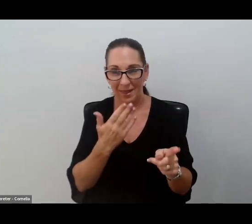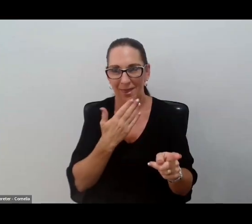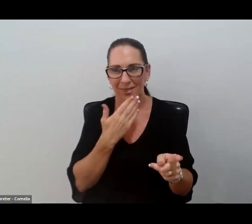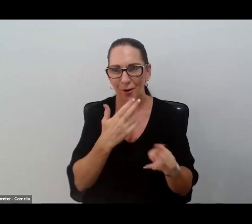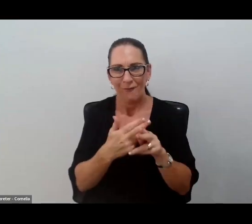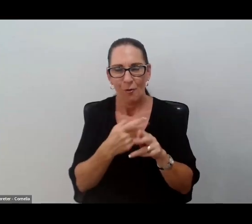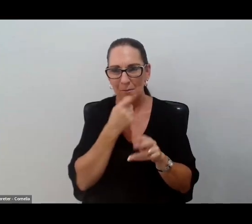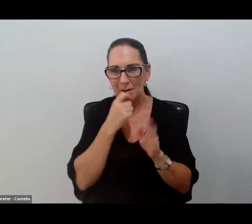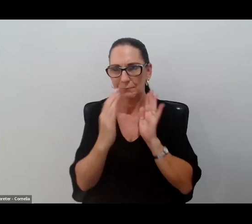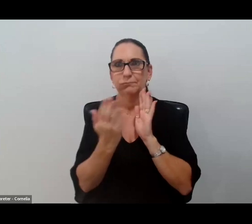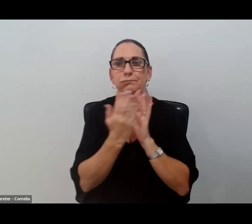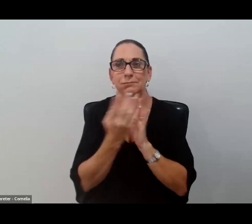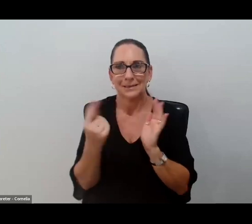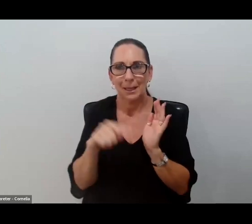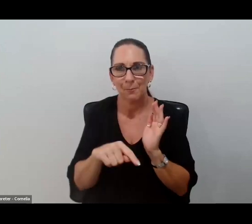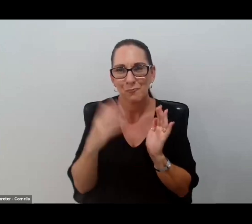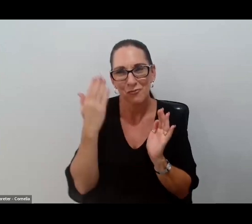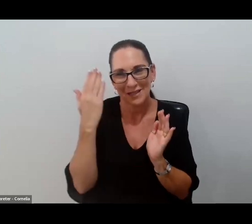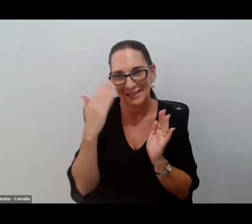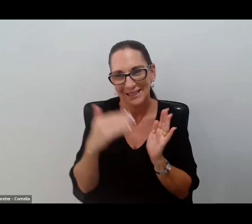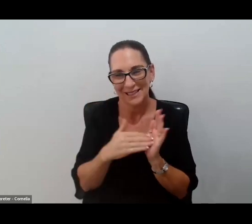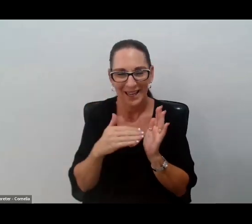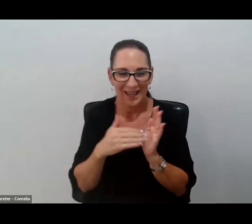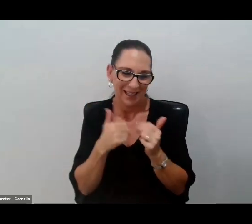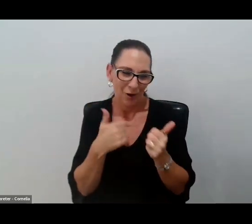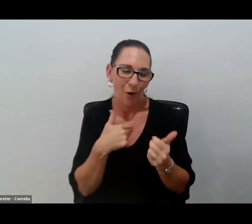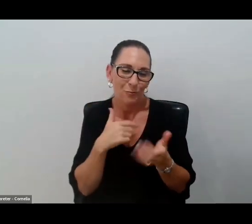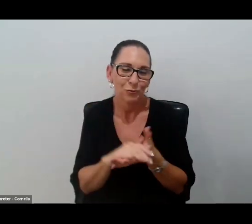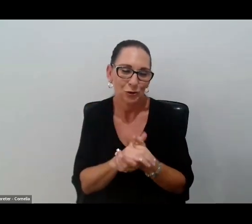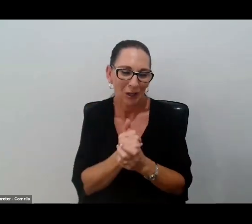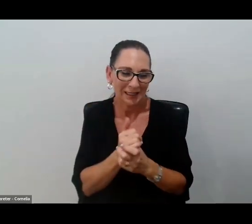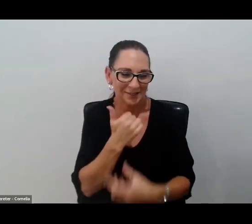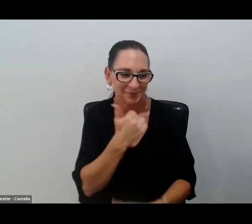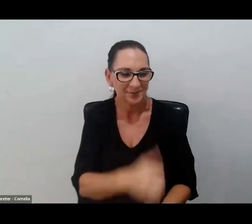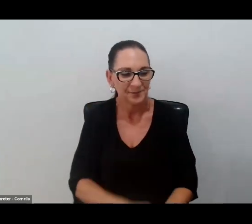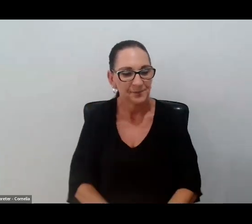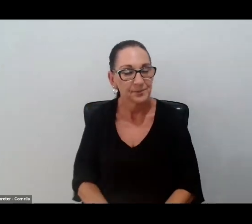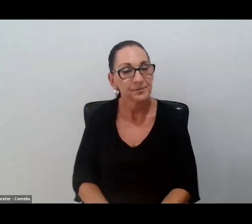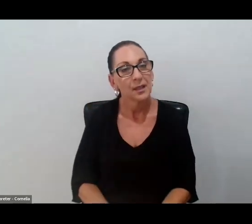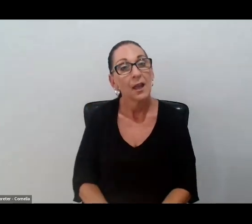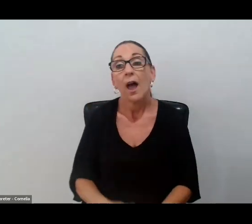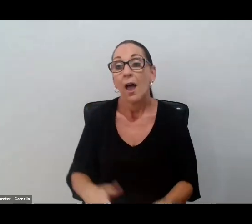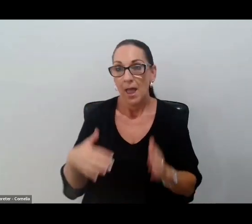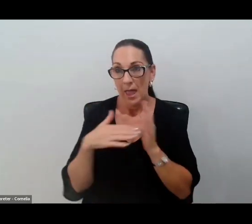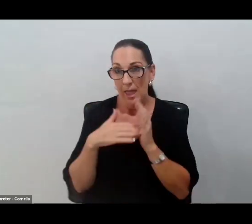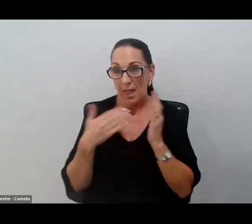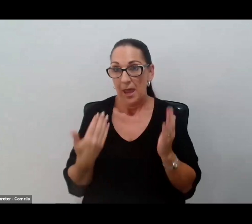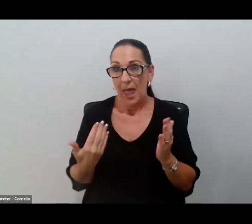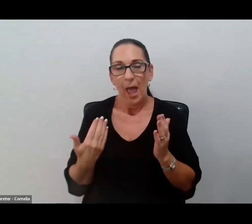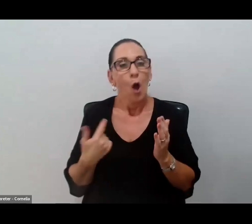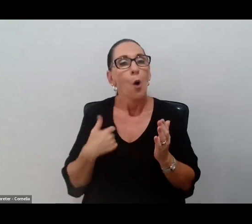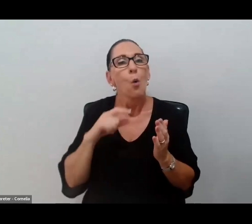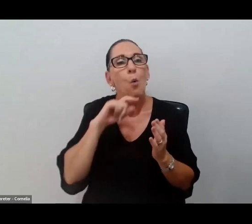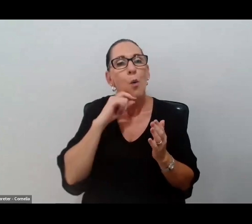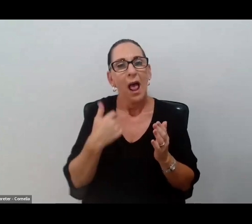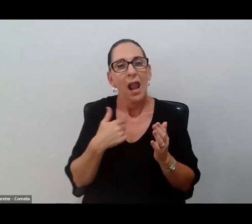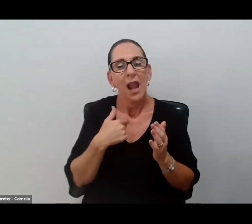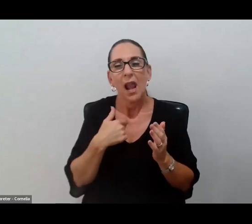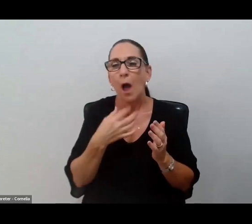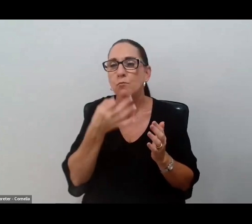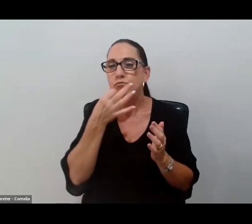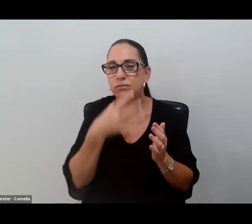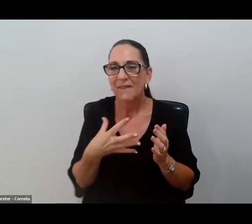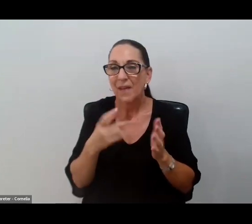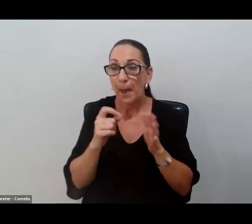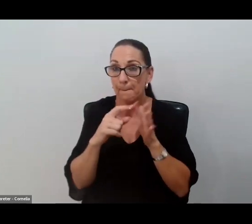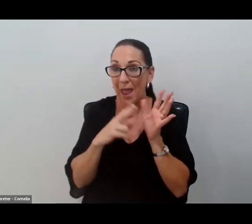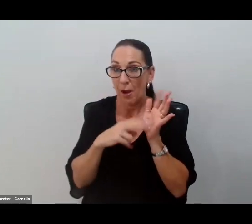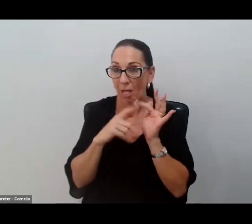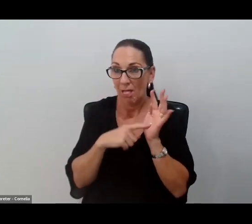Jane Britt: So now, what we're going to do is move into a brief panel discussion. So let's